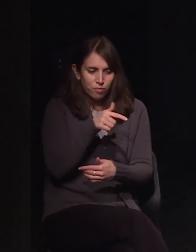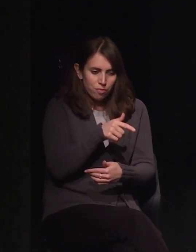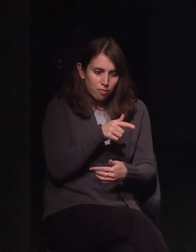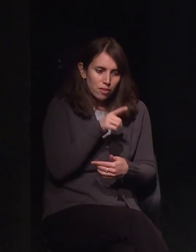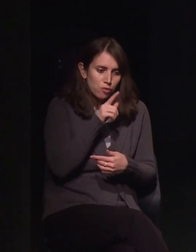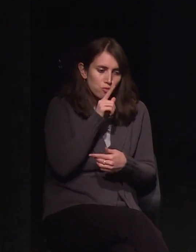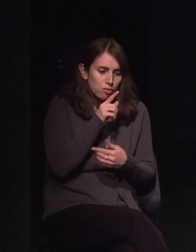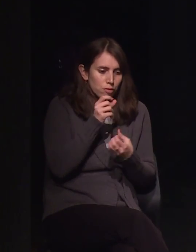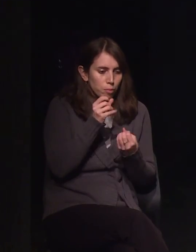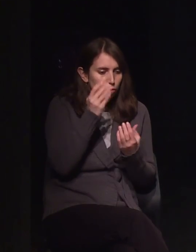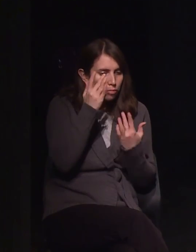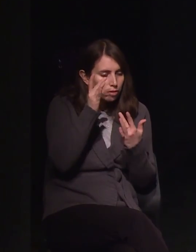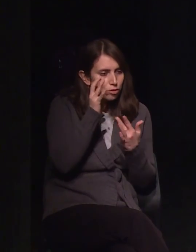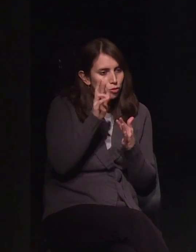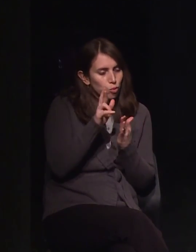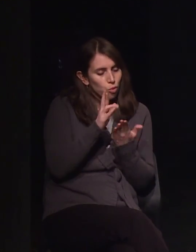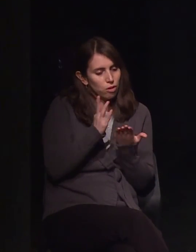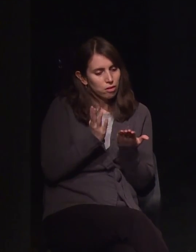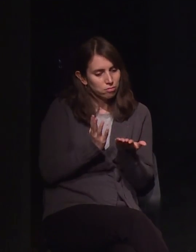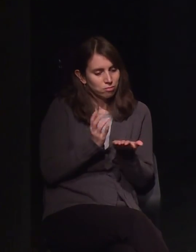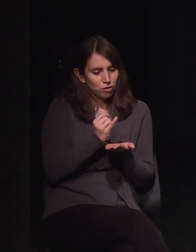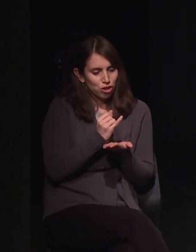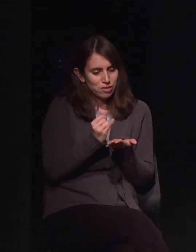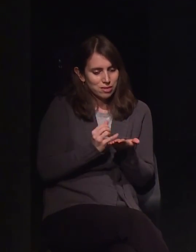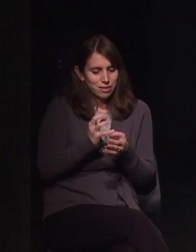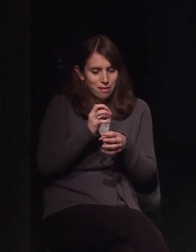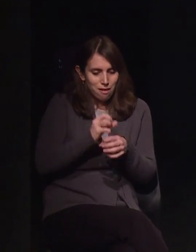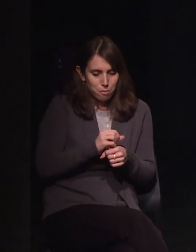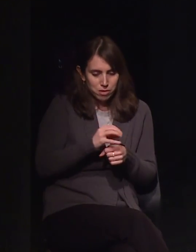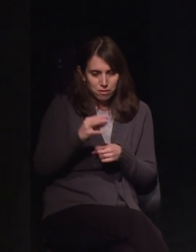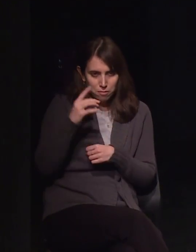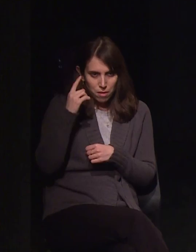that idea of retrenching on something and going back and nurturing it, and rewriting